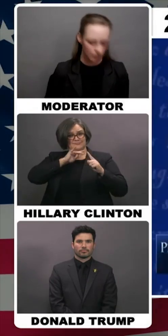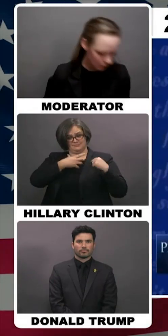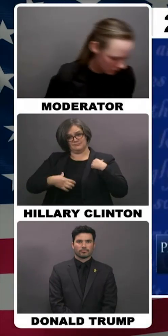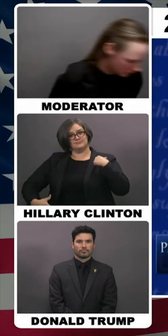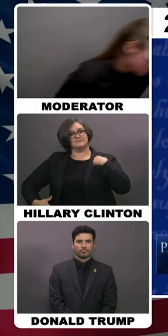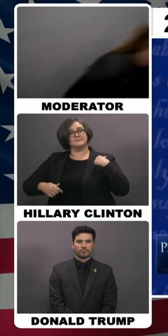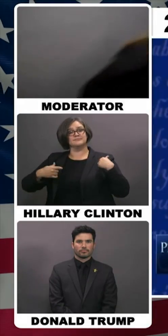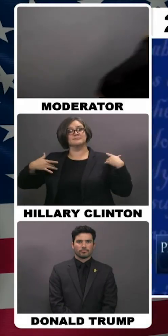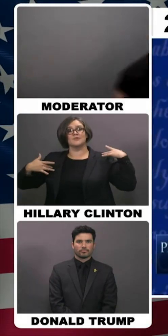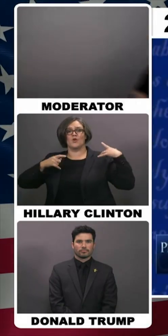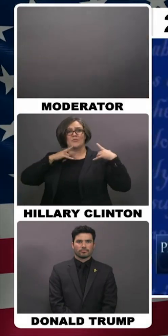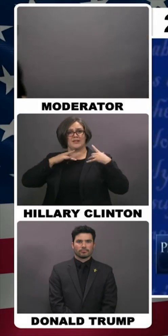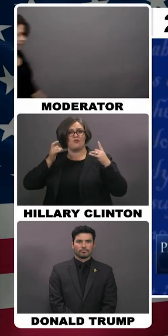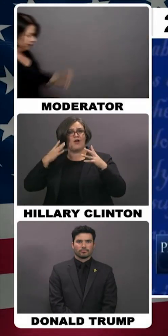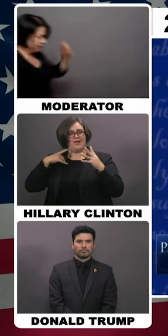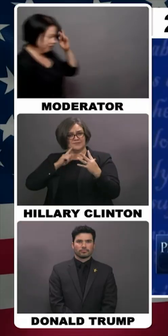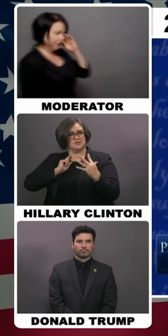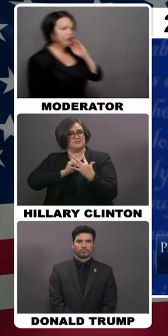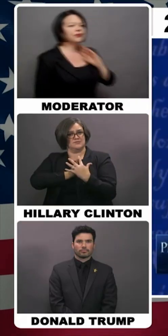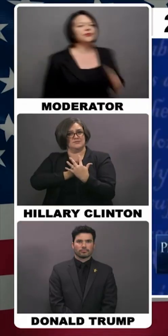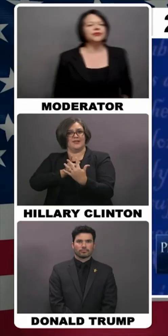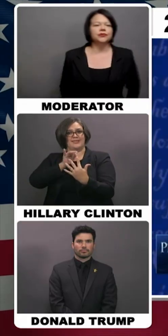So yes, this is who Donald Trump is,